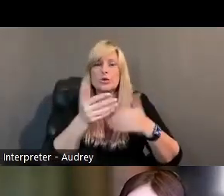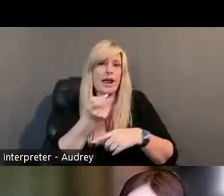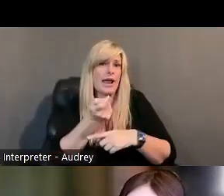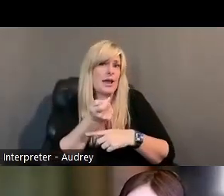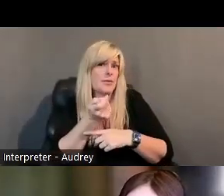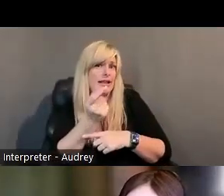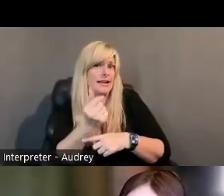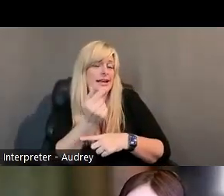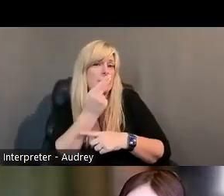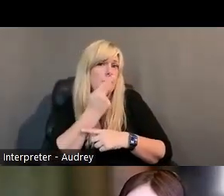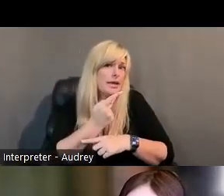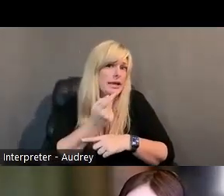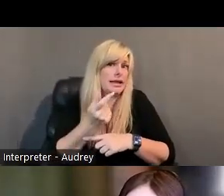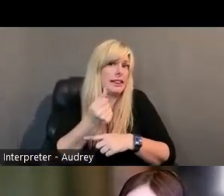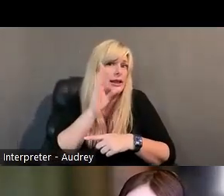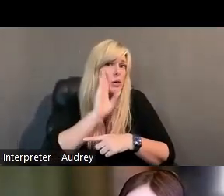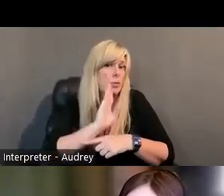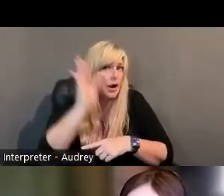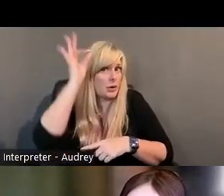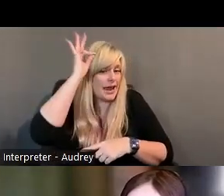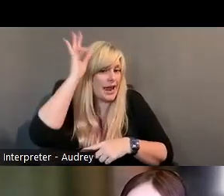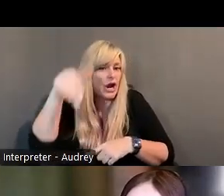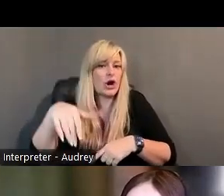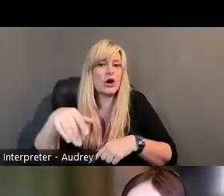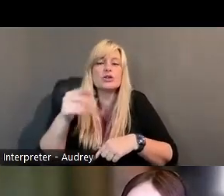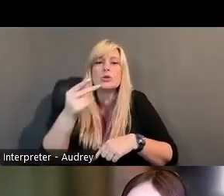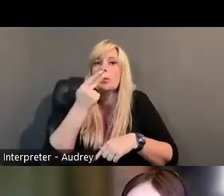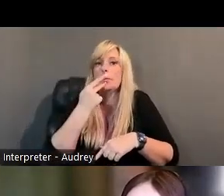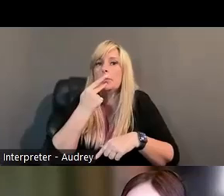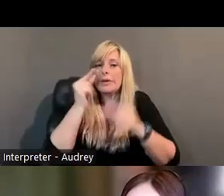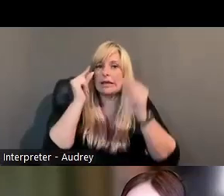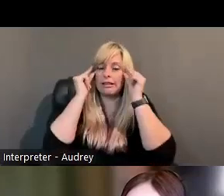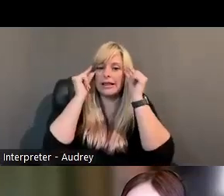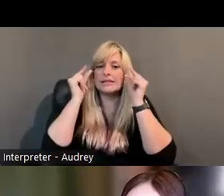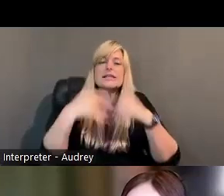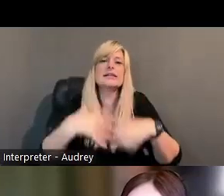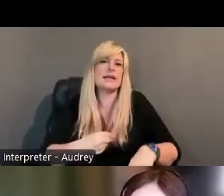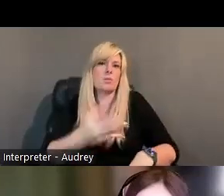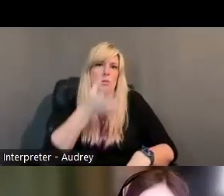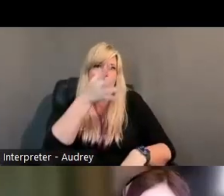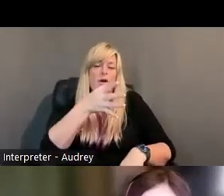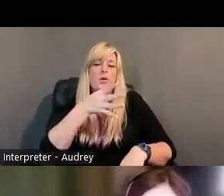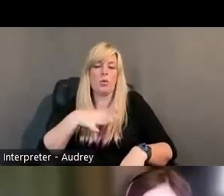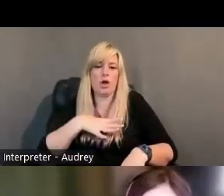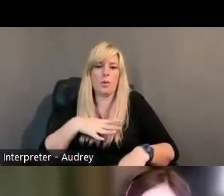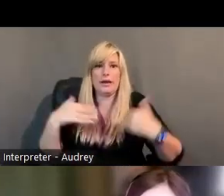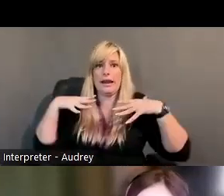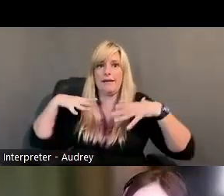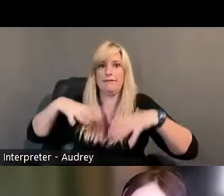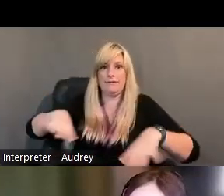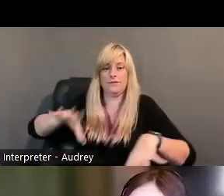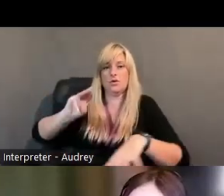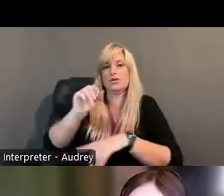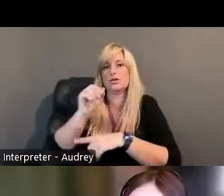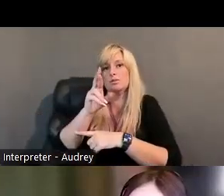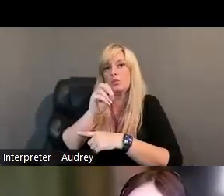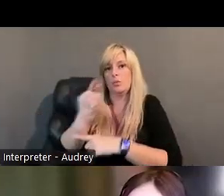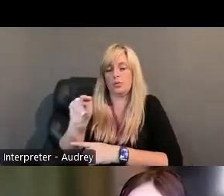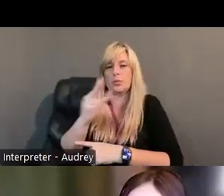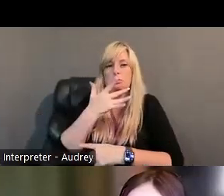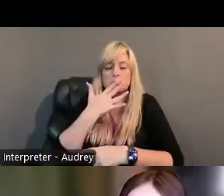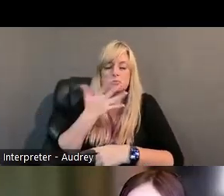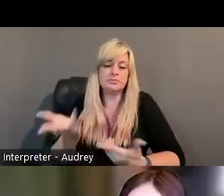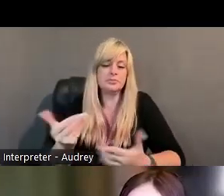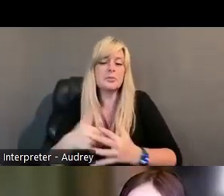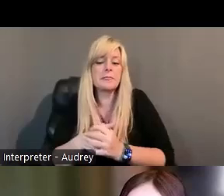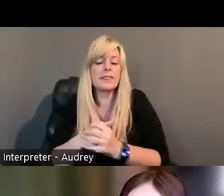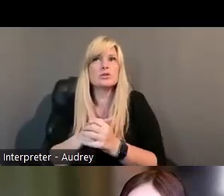hair with pinkish glasses. A white woman and a maroon top. And I guess Lane, do you want